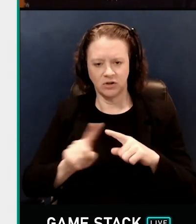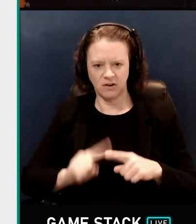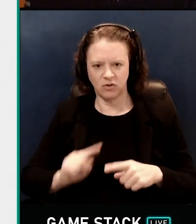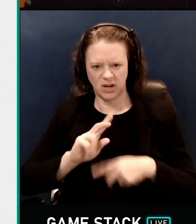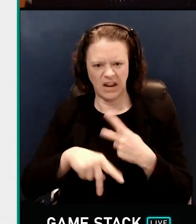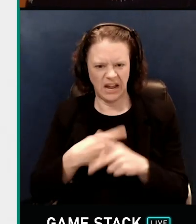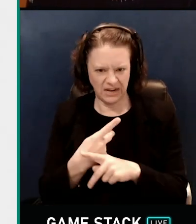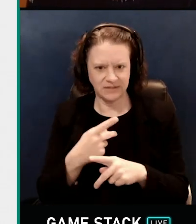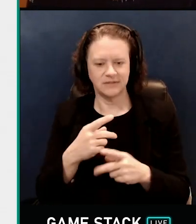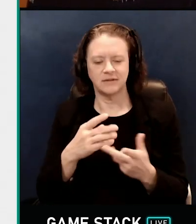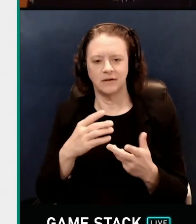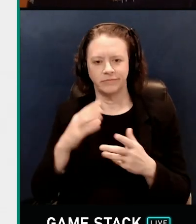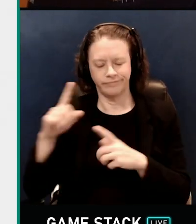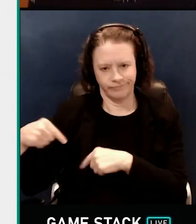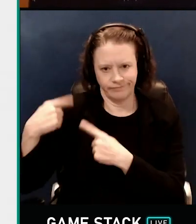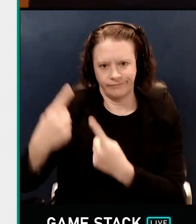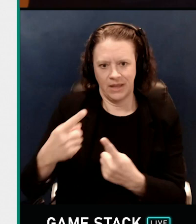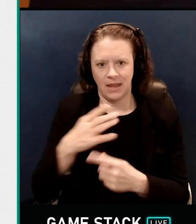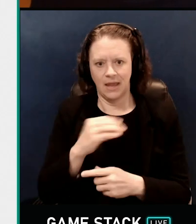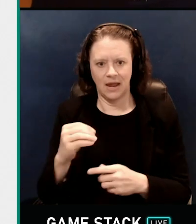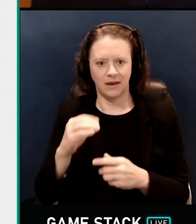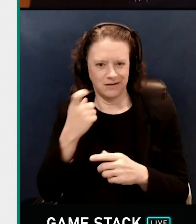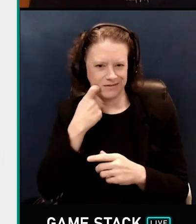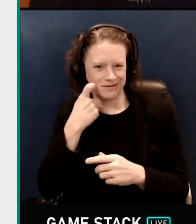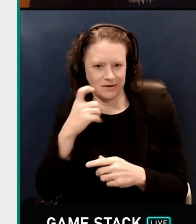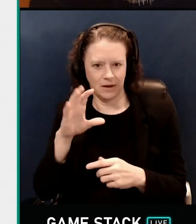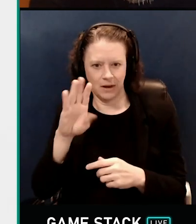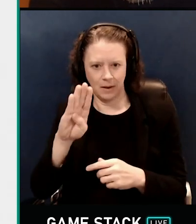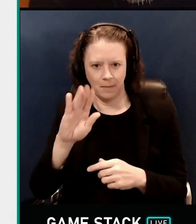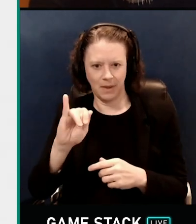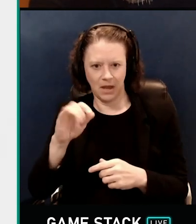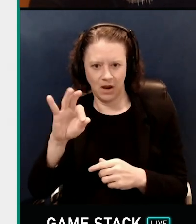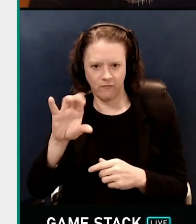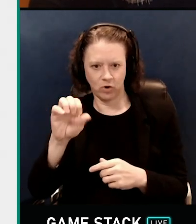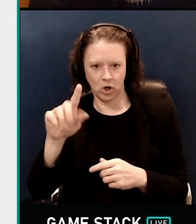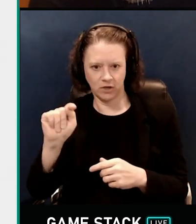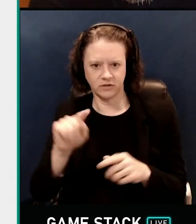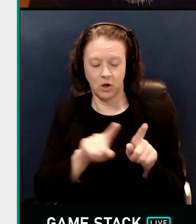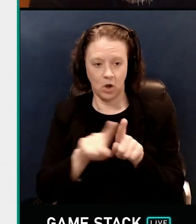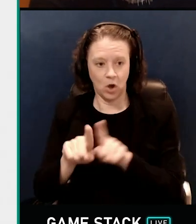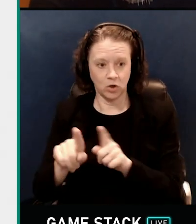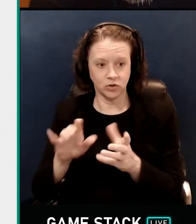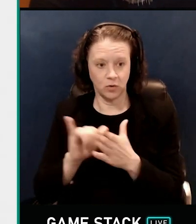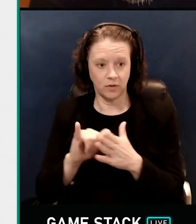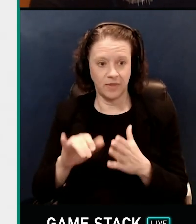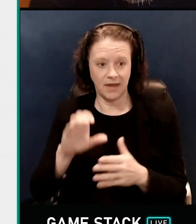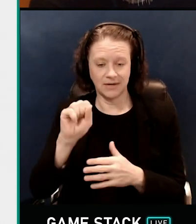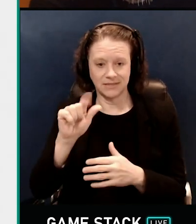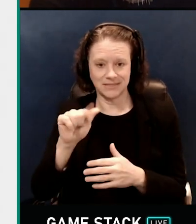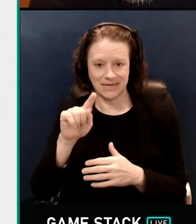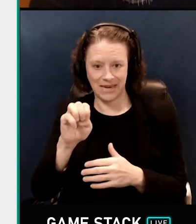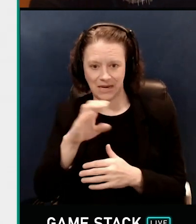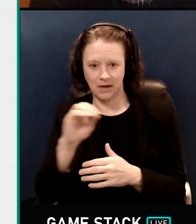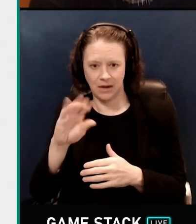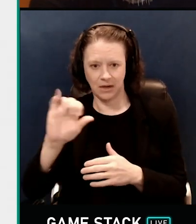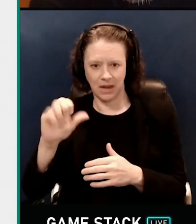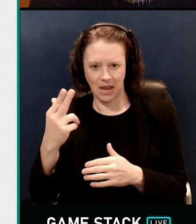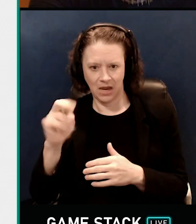the latest one being by Frost. Are game state querying and caching library that Michael already mentioned and.